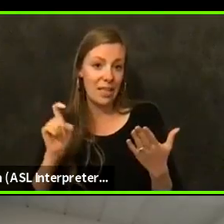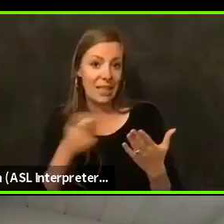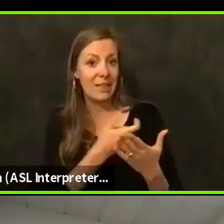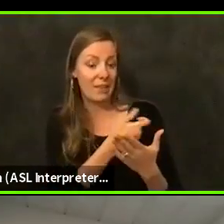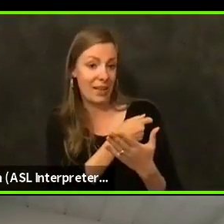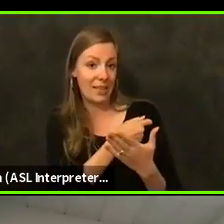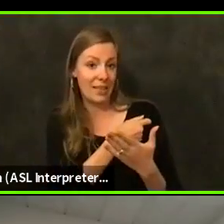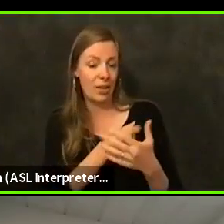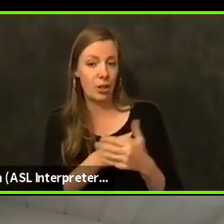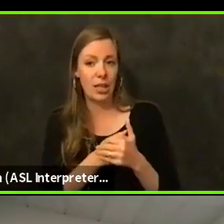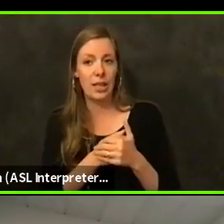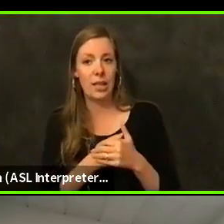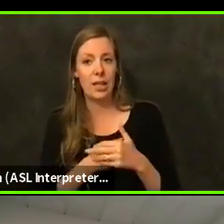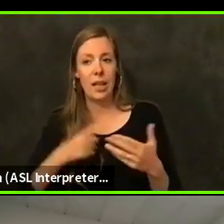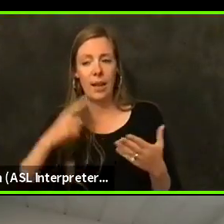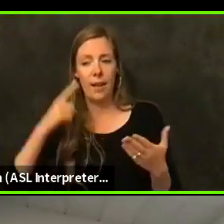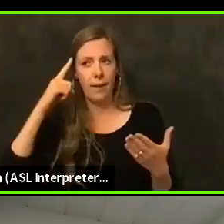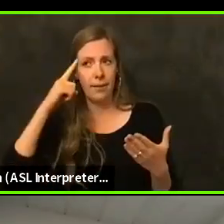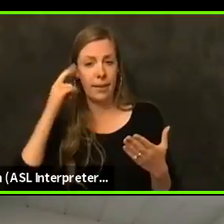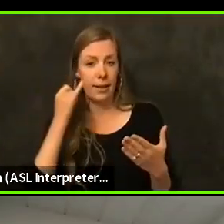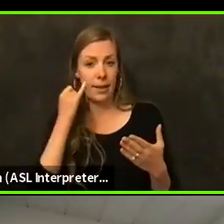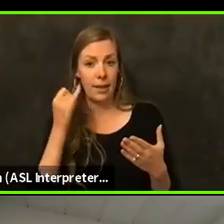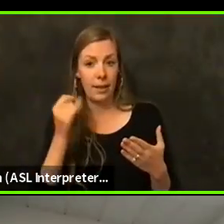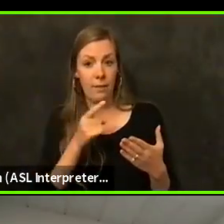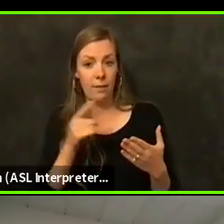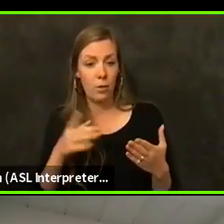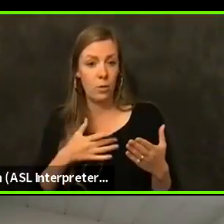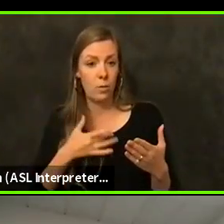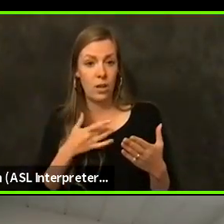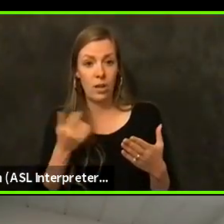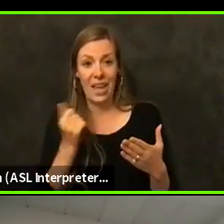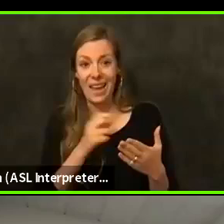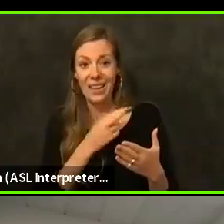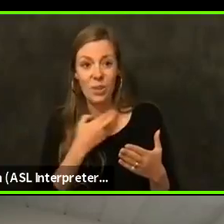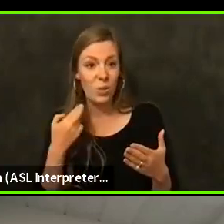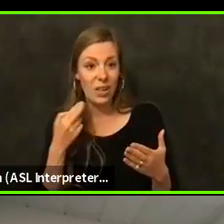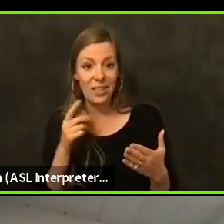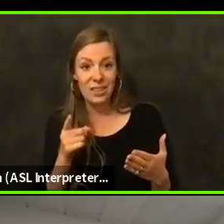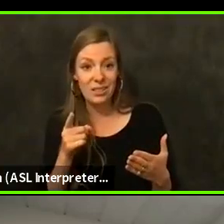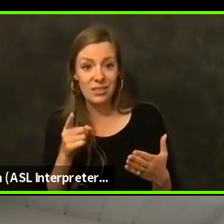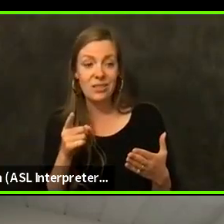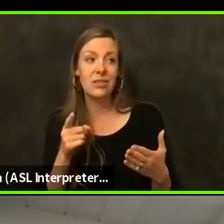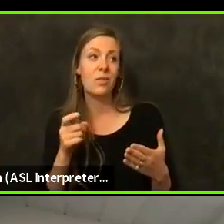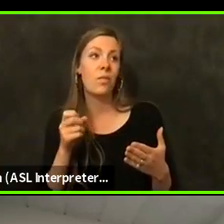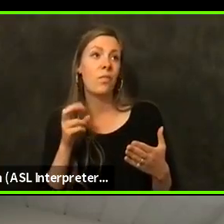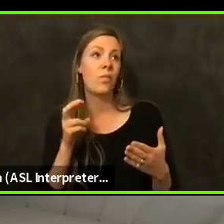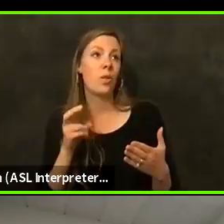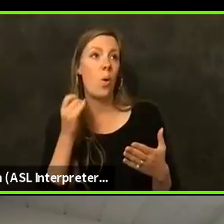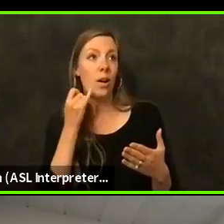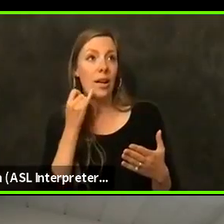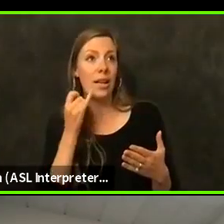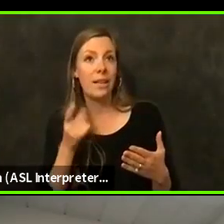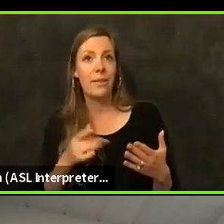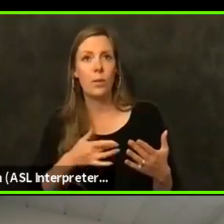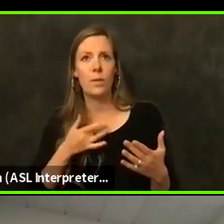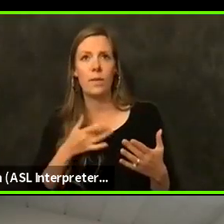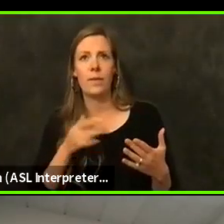I believe that if you feel any risk at all or even if you feel like you've been in